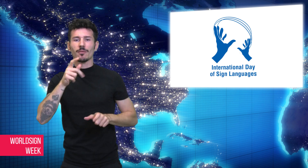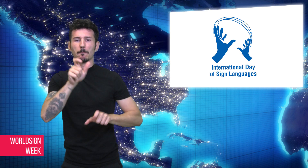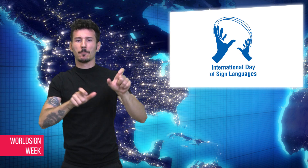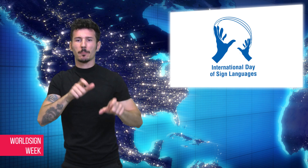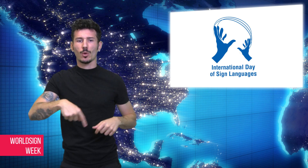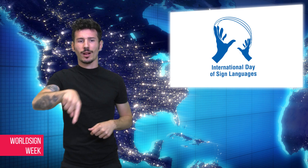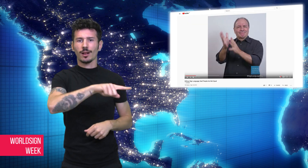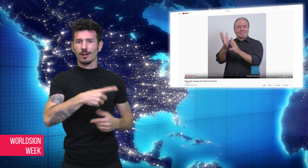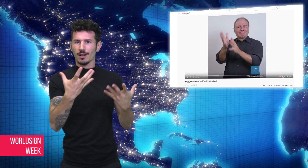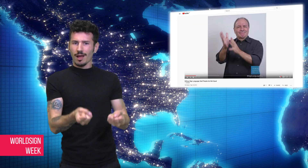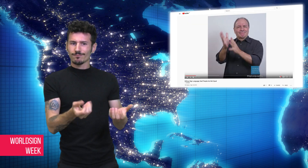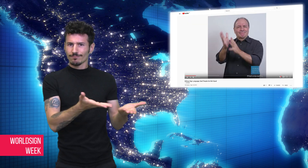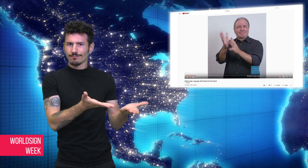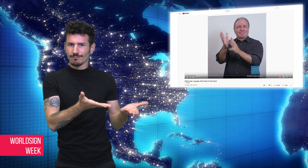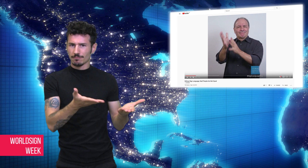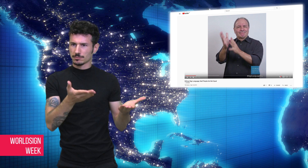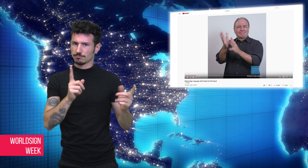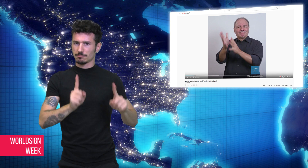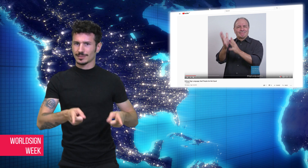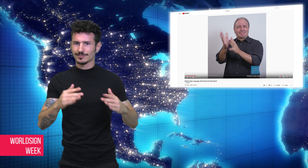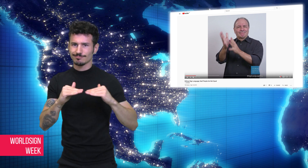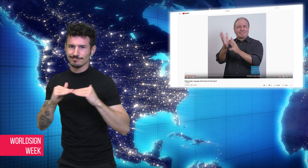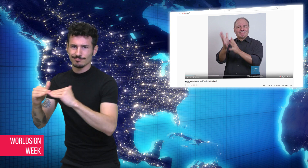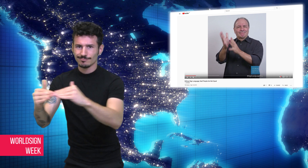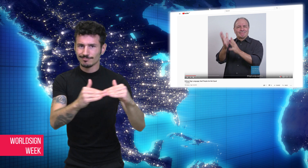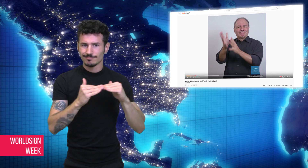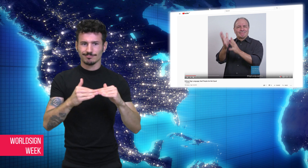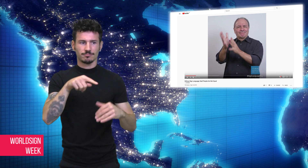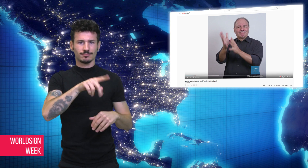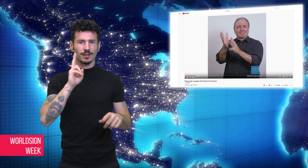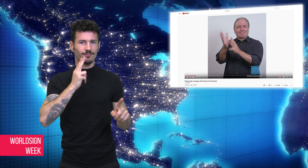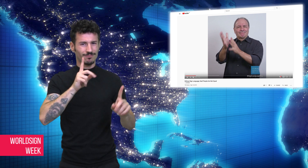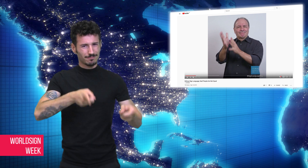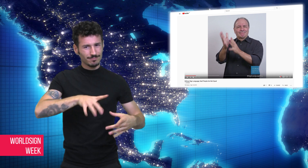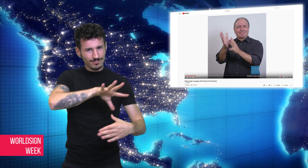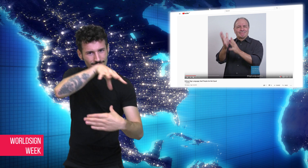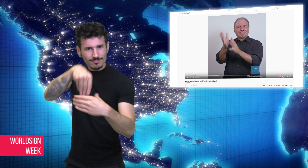their obligation to ensure that Deaf people are